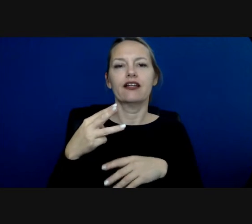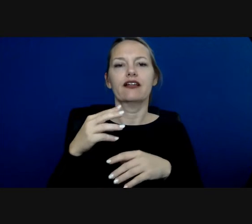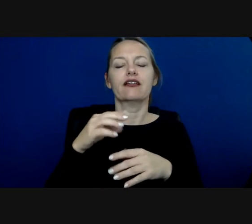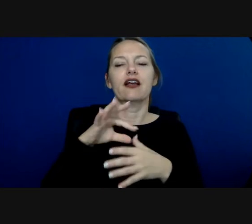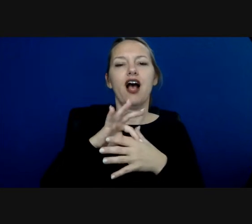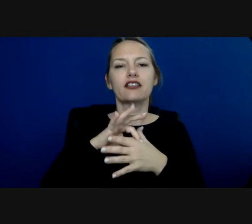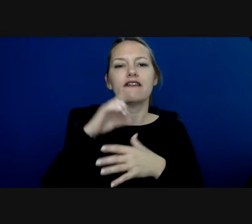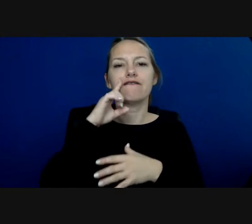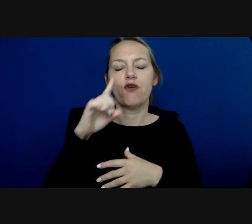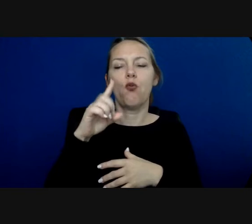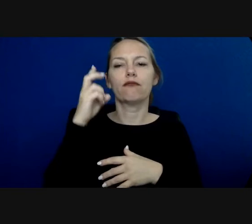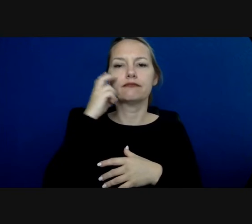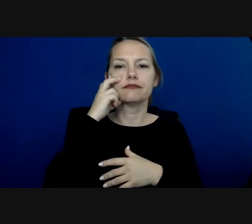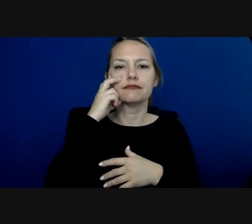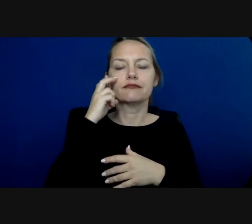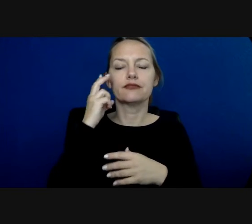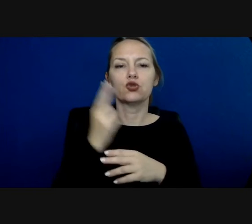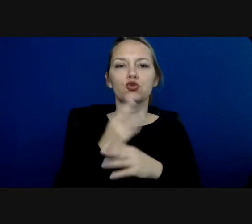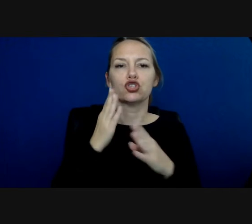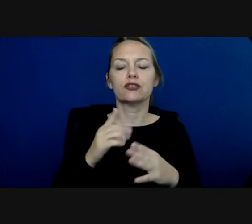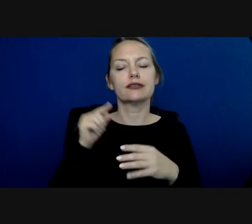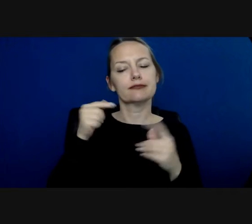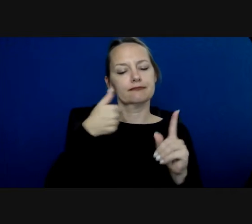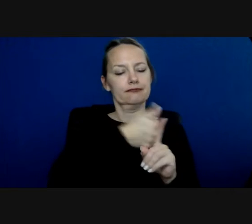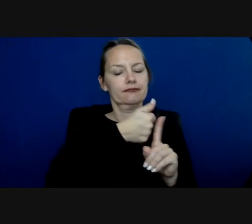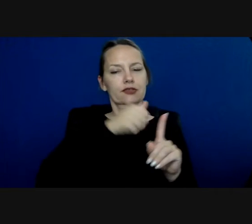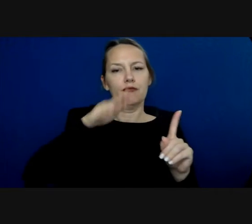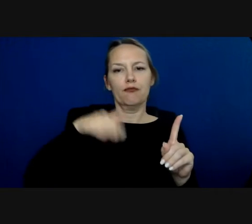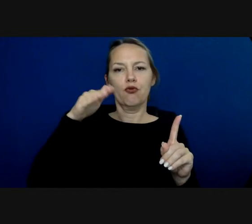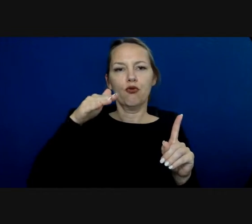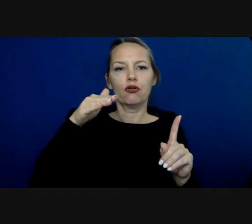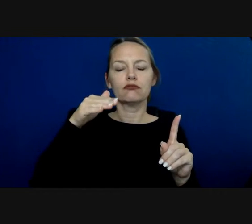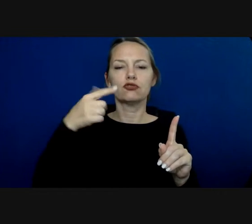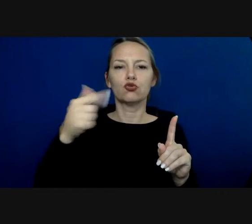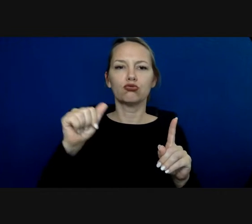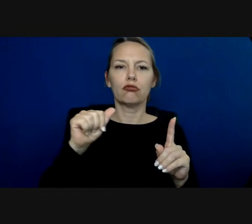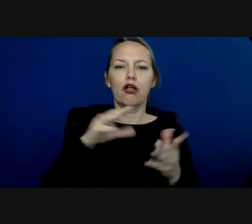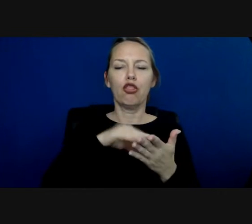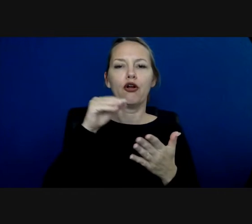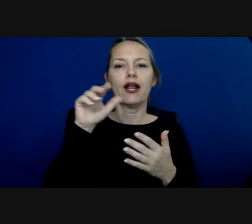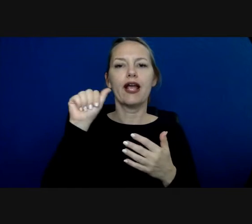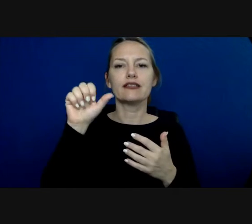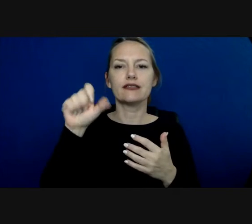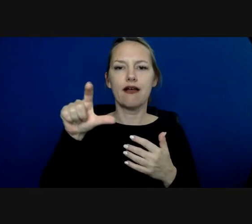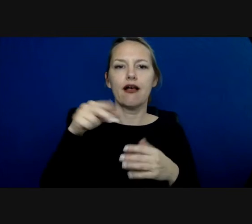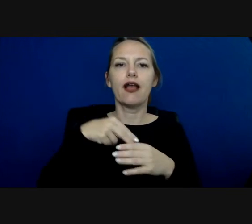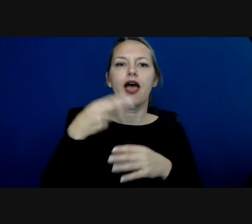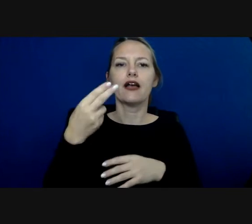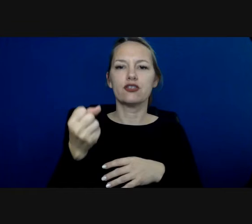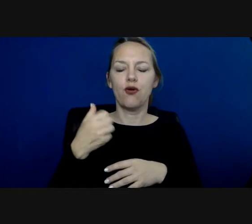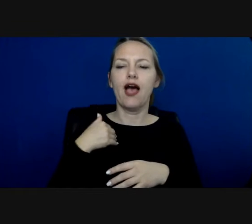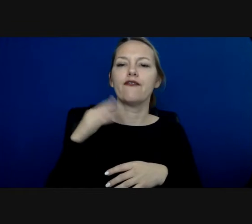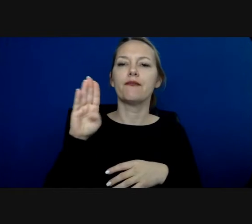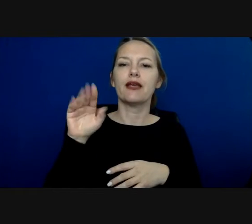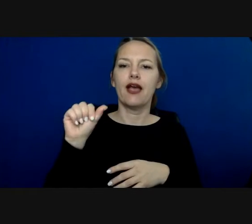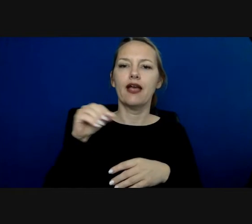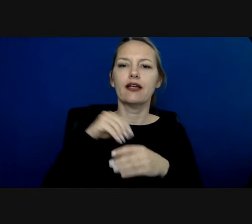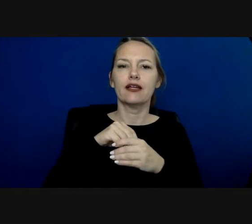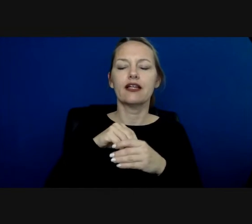Nick was born and raised in Georgia and learned American Sign Language in high school and has a bachelor’s of arts in interpreting.